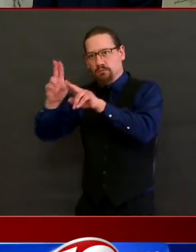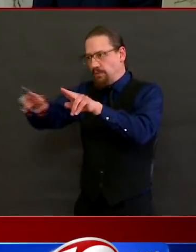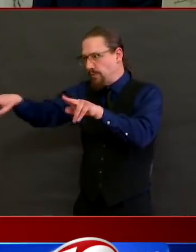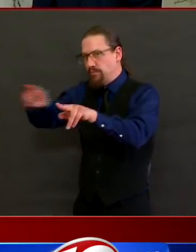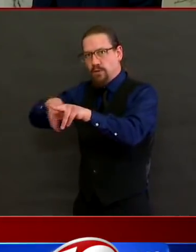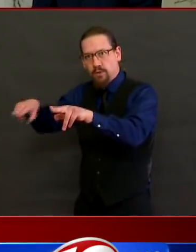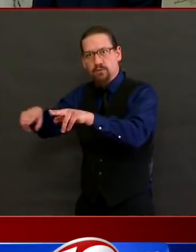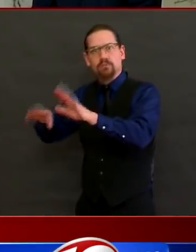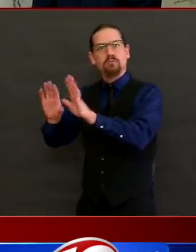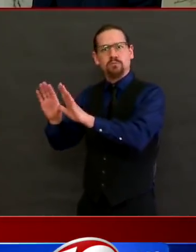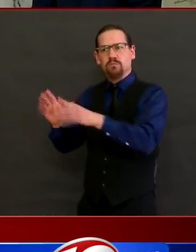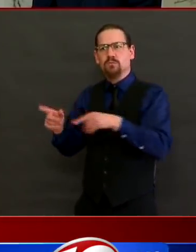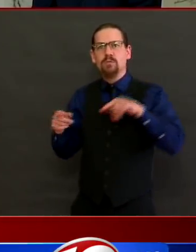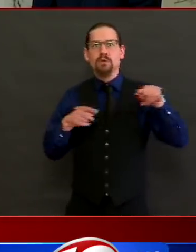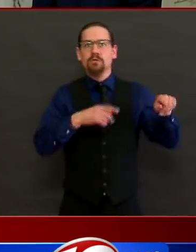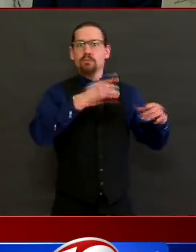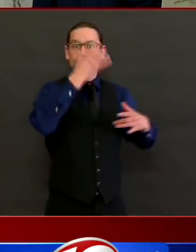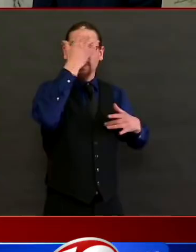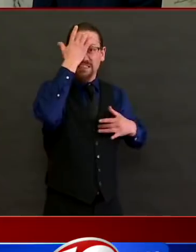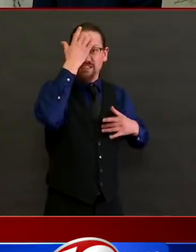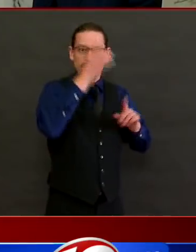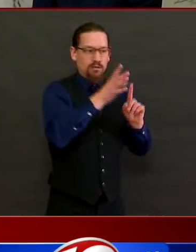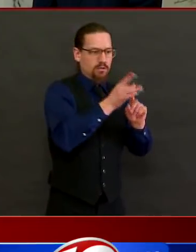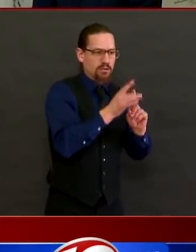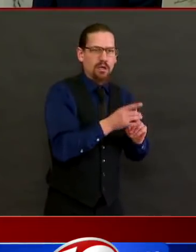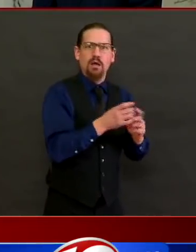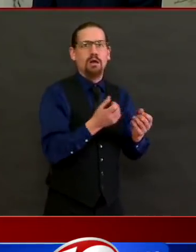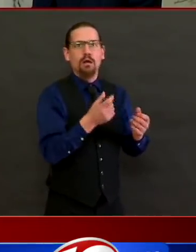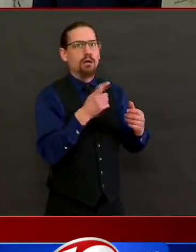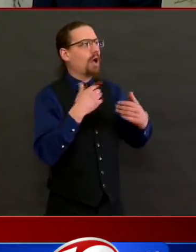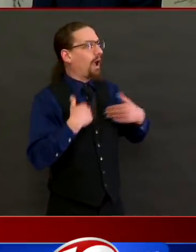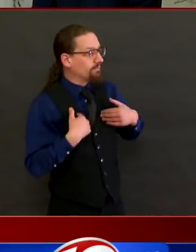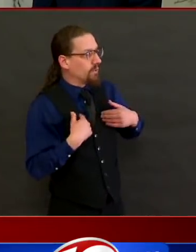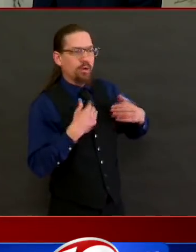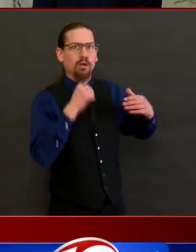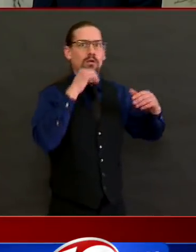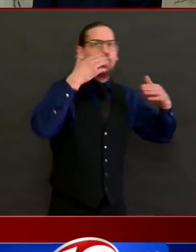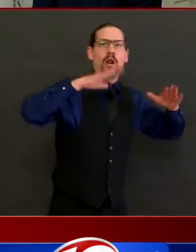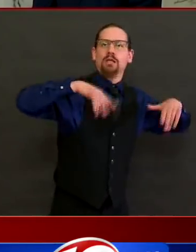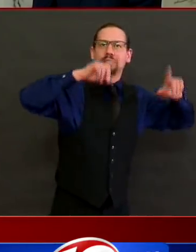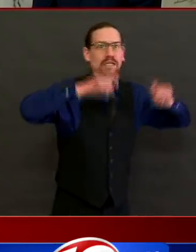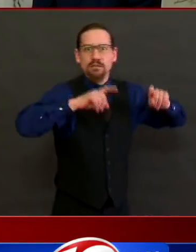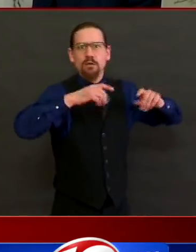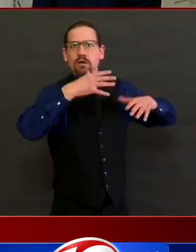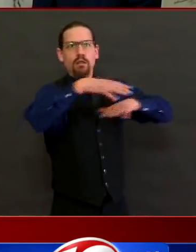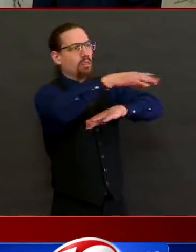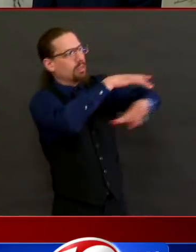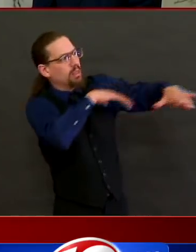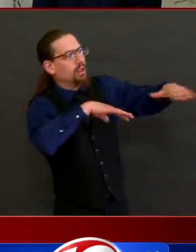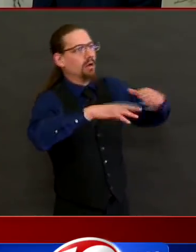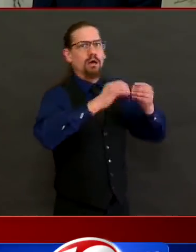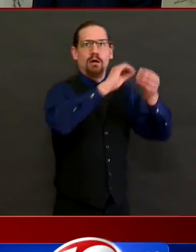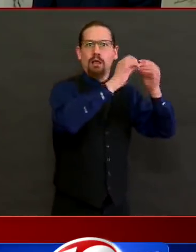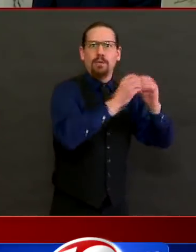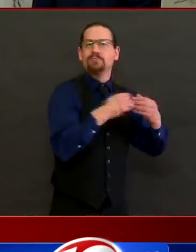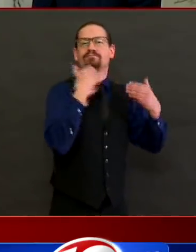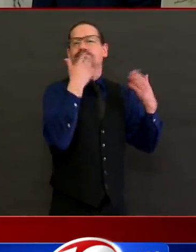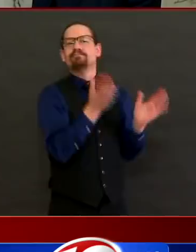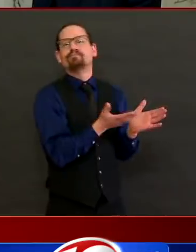WE DO NOT REALLY KNOW EXACTLY HOW MAY PEOPLE HAVE THIS. WE DEFINITELY KNOW COMEDY PEOPLE ARE IN THE HOSPITAL.